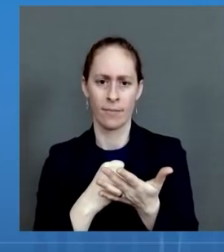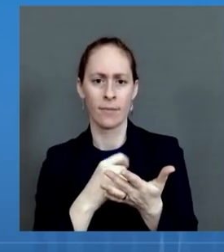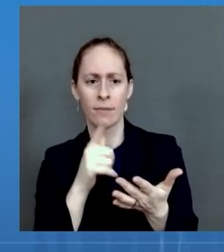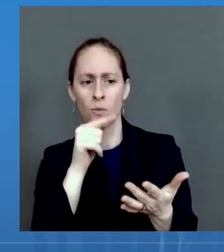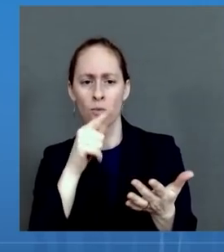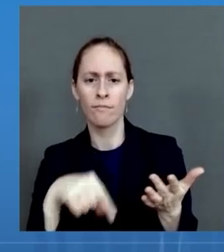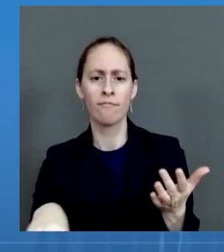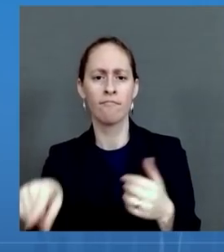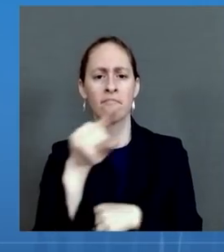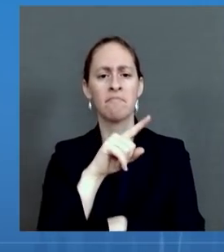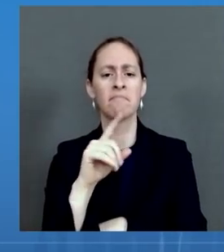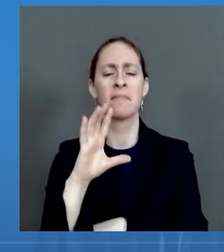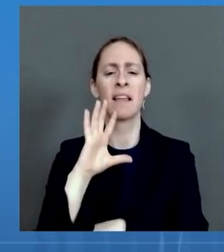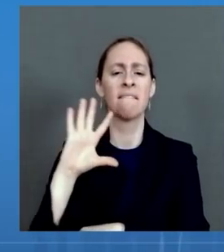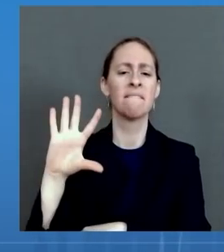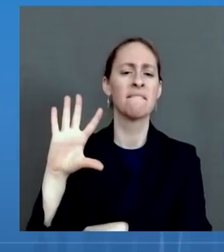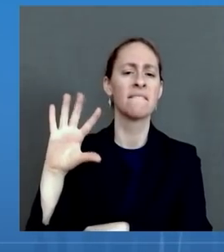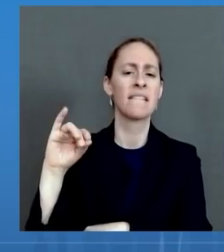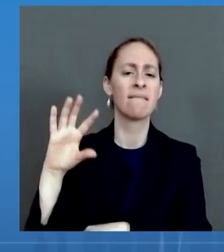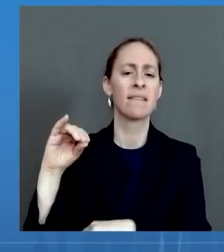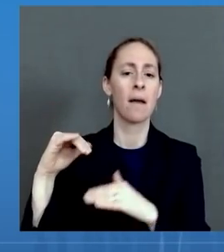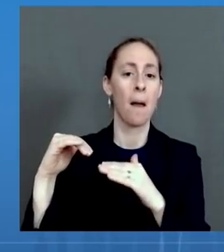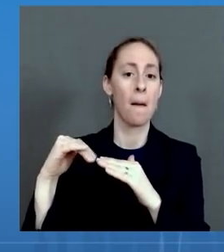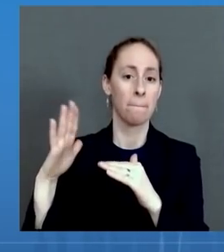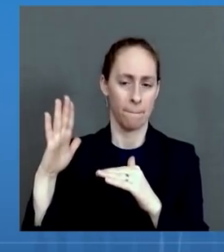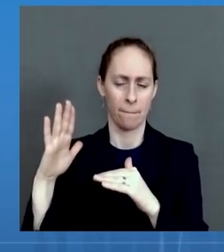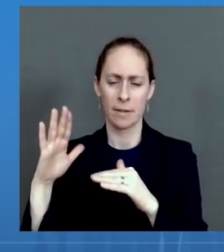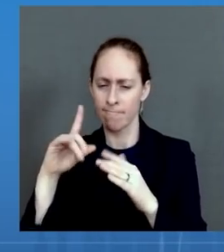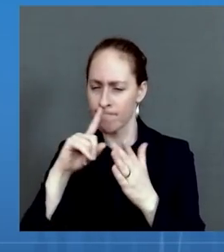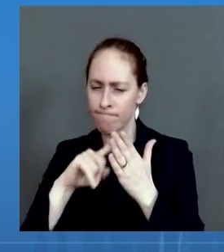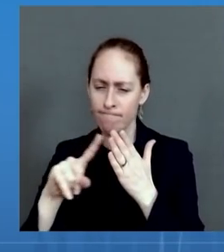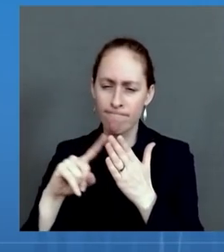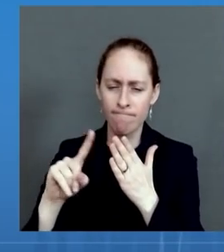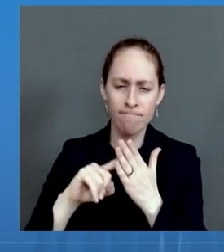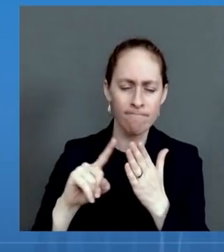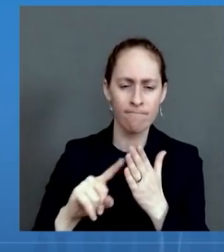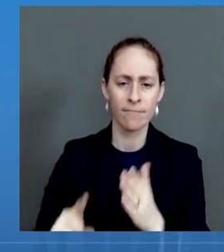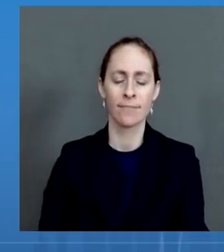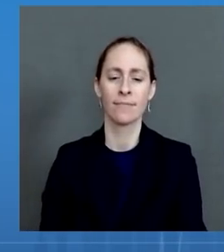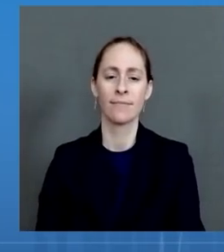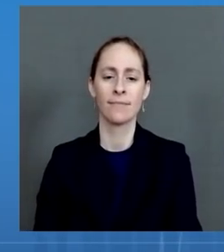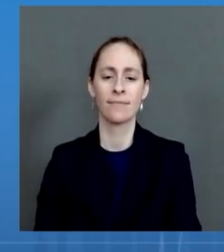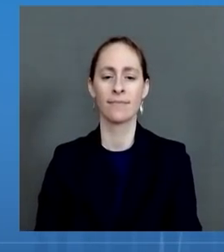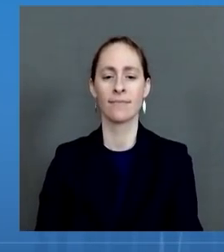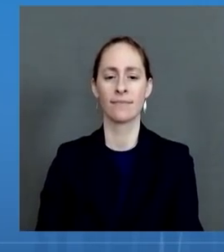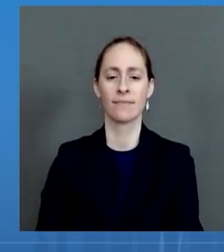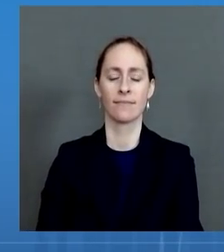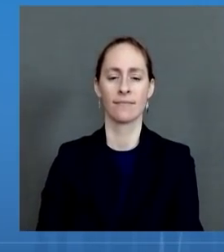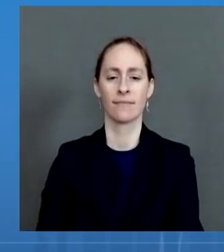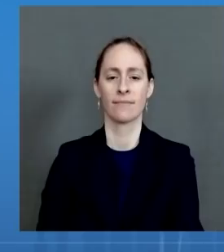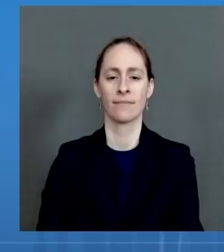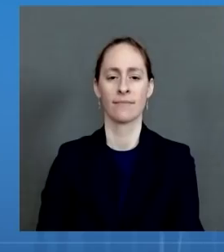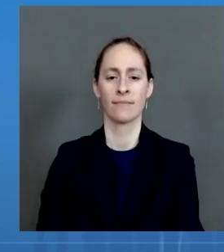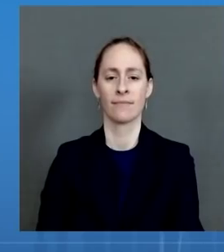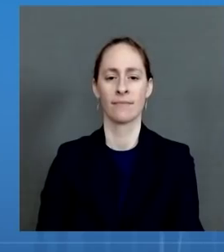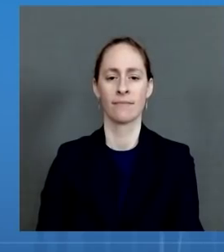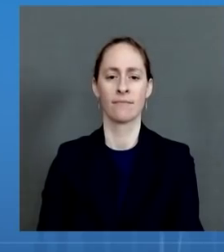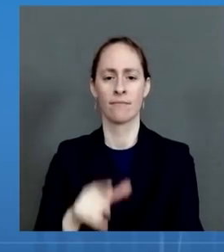after a second dose of the Pfizer-BioNTech. There was a 90 percent lower mortality due to COVID-19